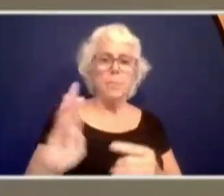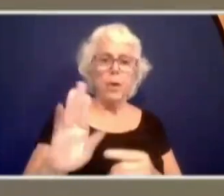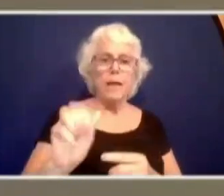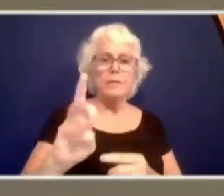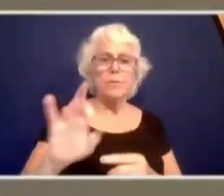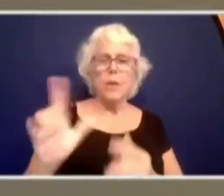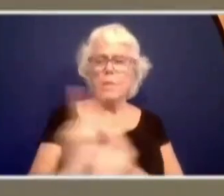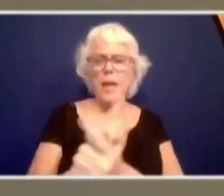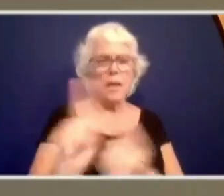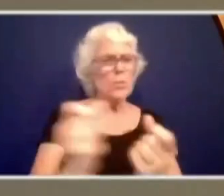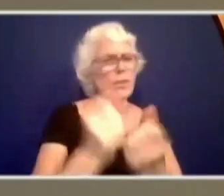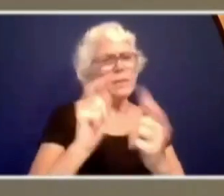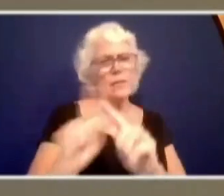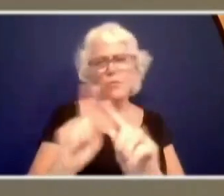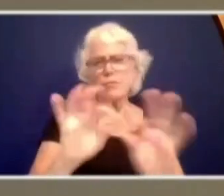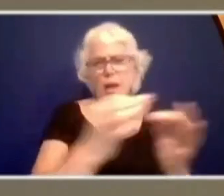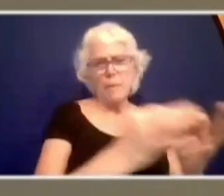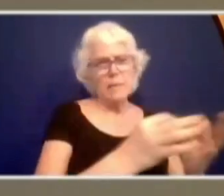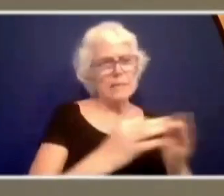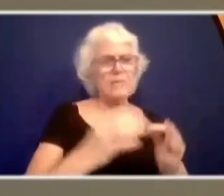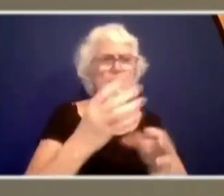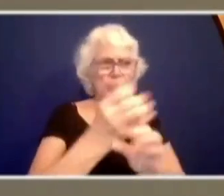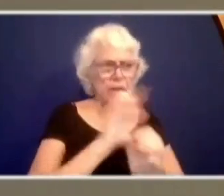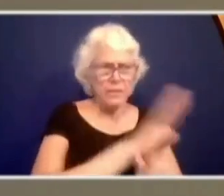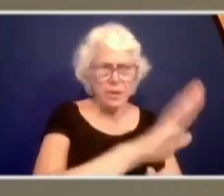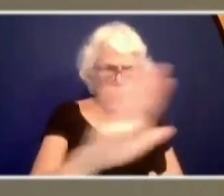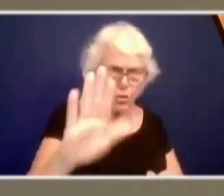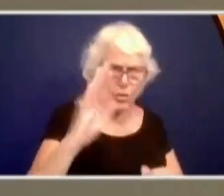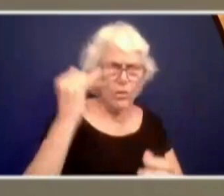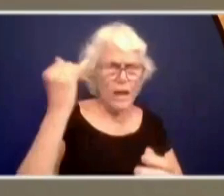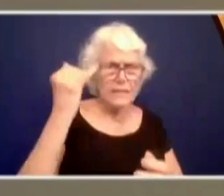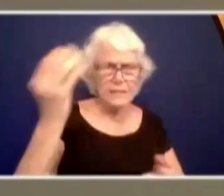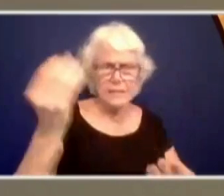to receive input that was very valuable and the